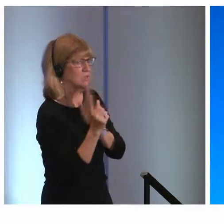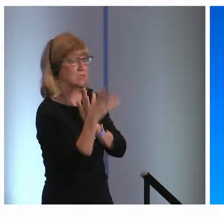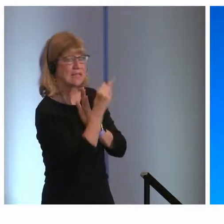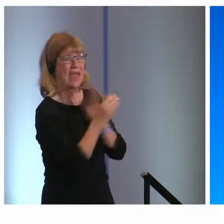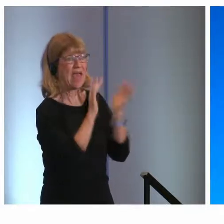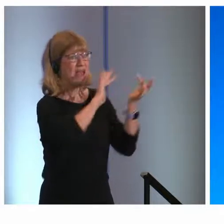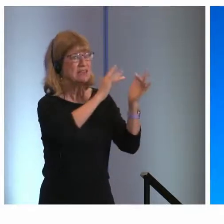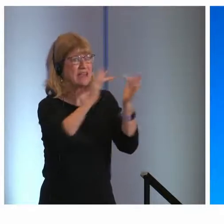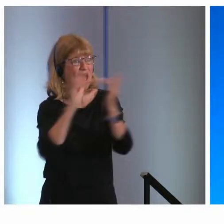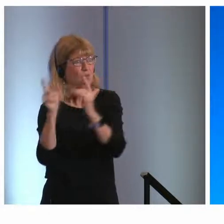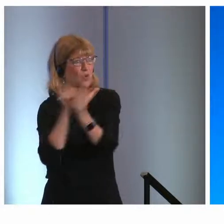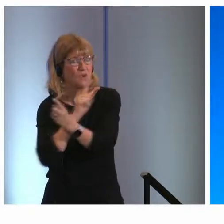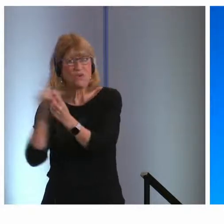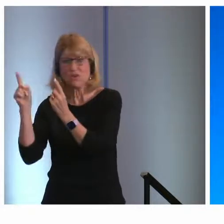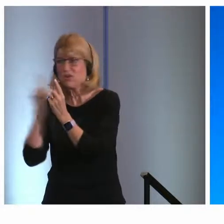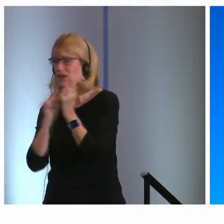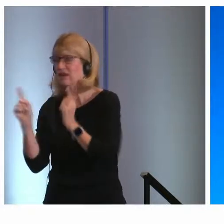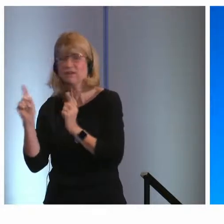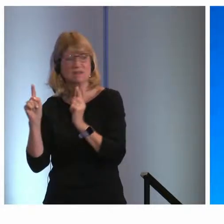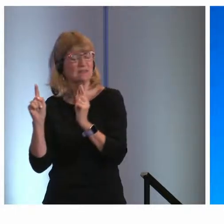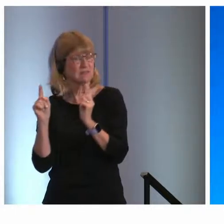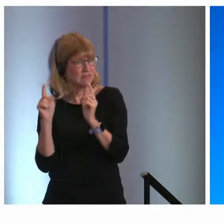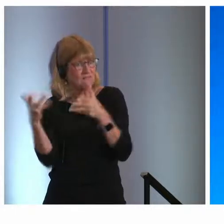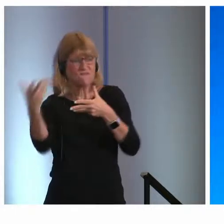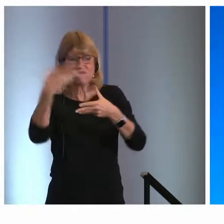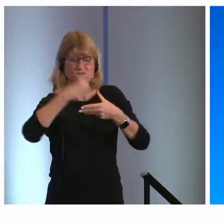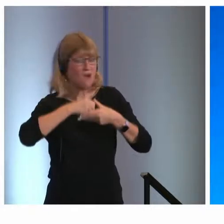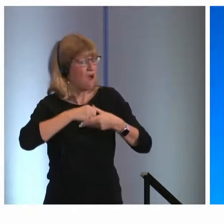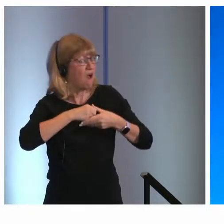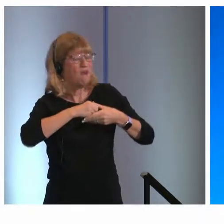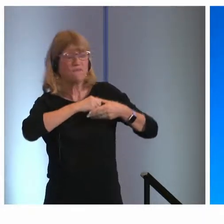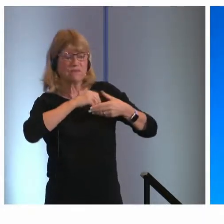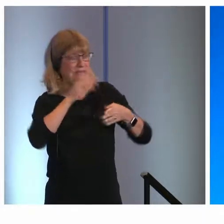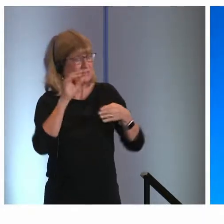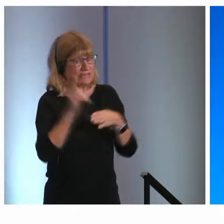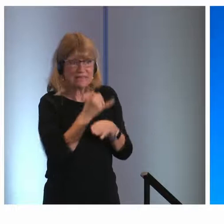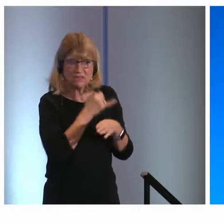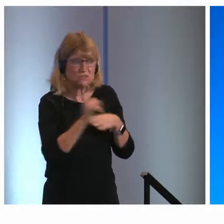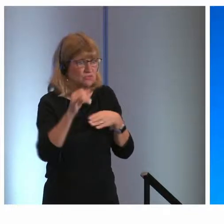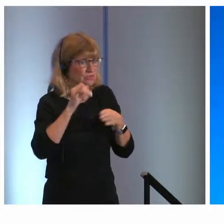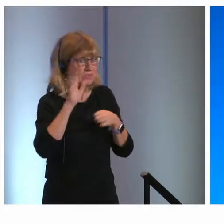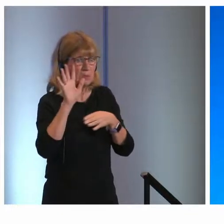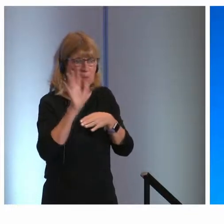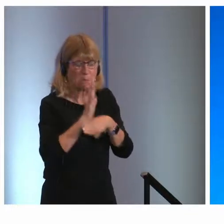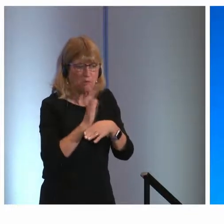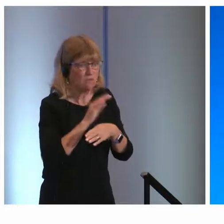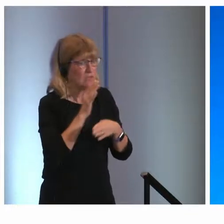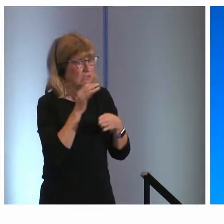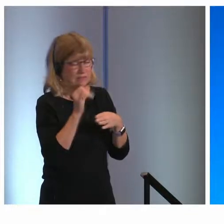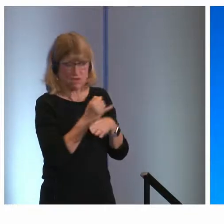to get the skills, and the networking involved in -- in being involved in the entertainment industry; and